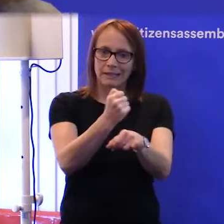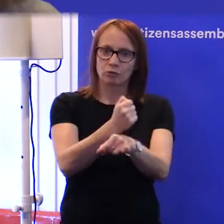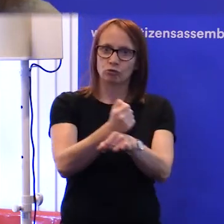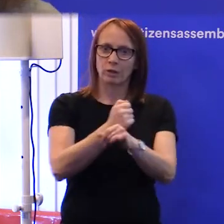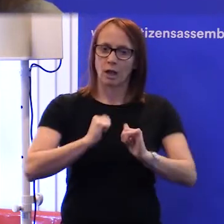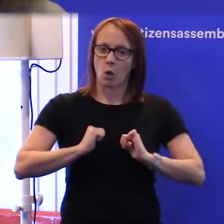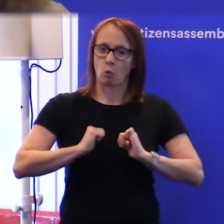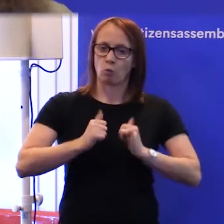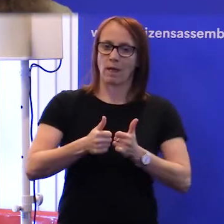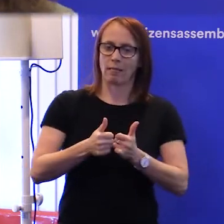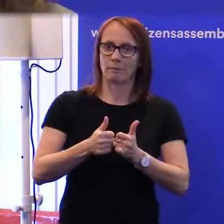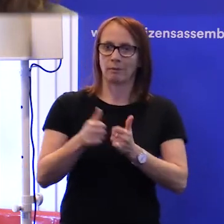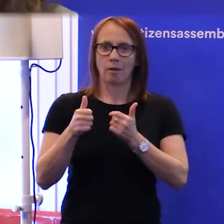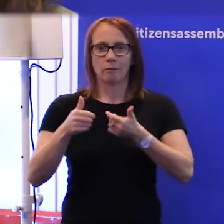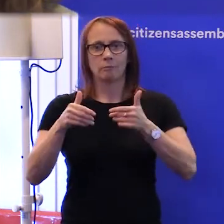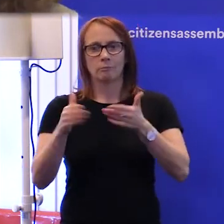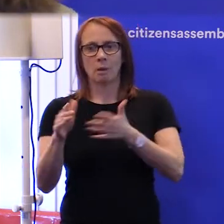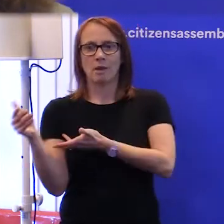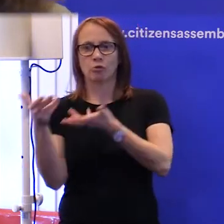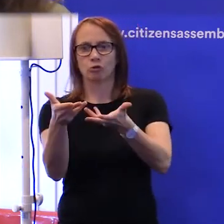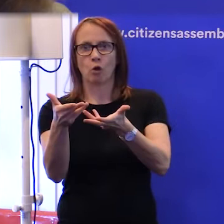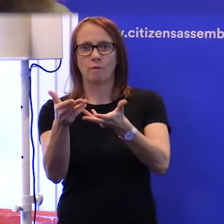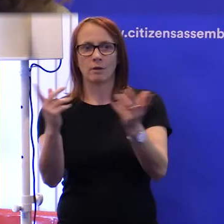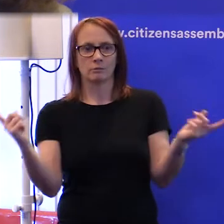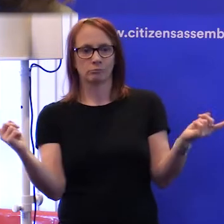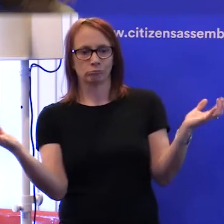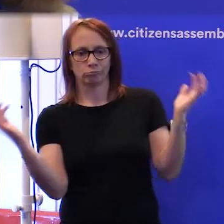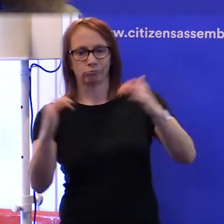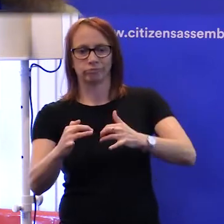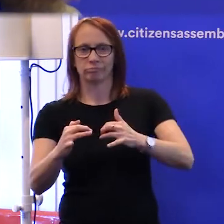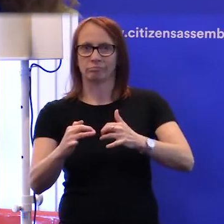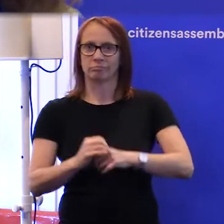well-being and public service that we are meeting once again as the first